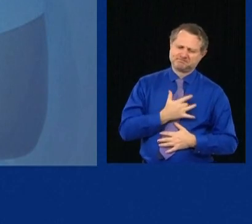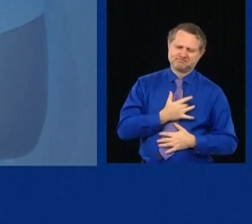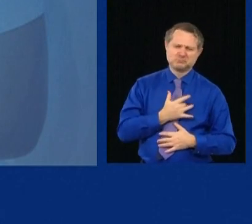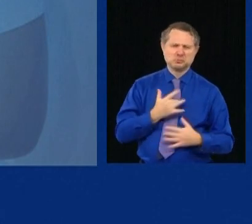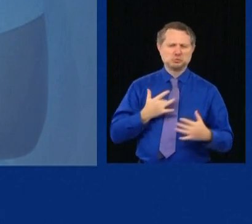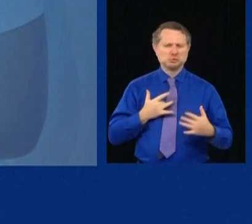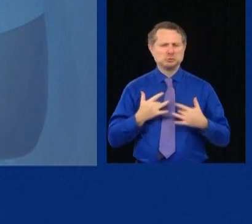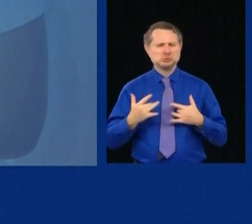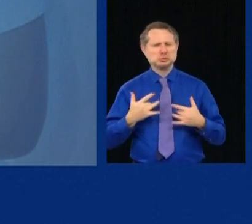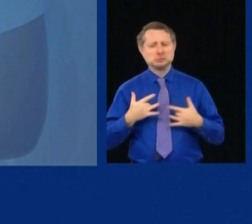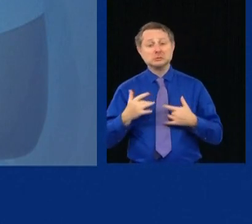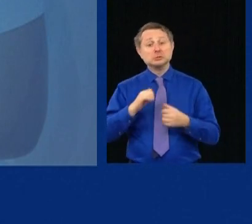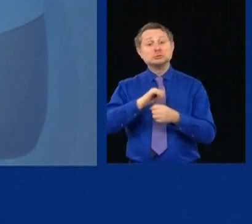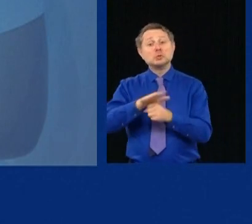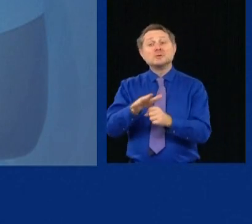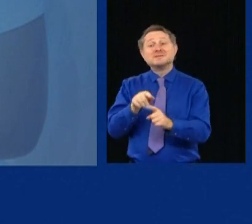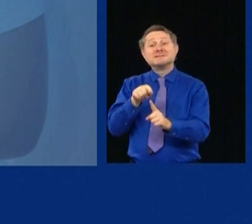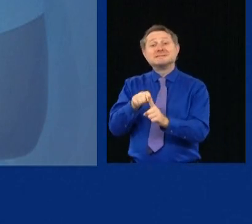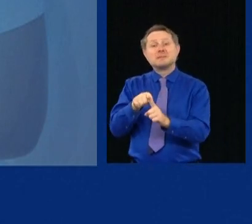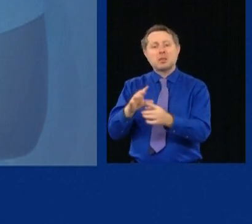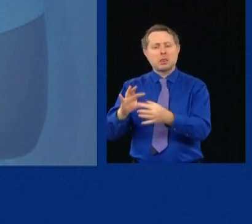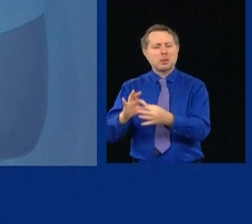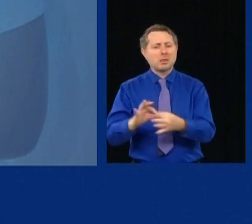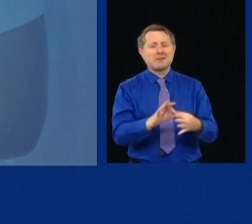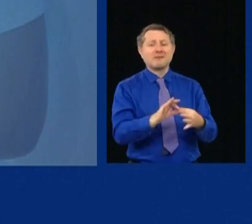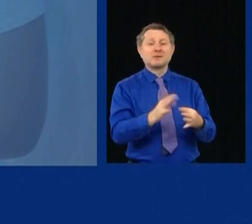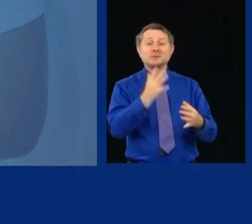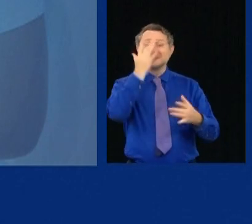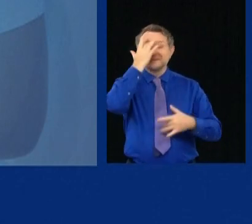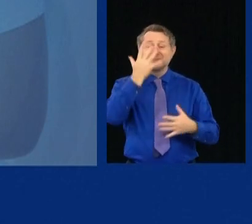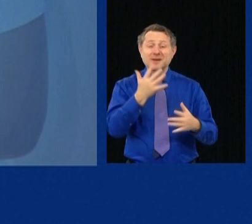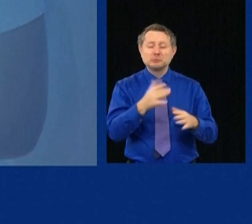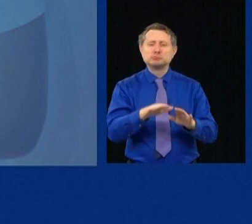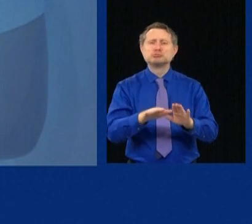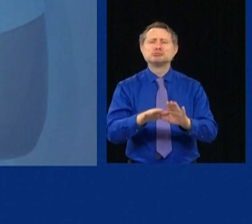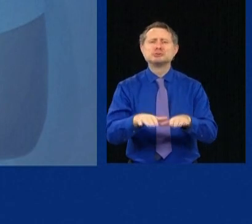WE HAVE A SITUATION THAT IS